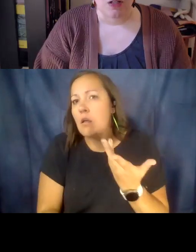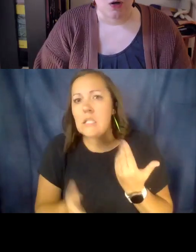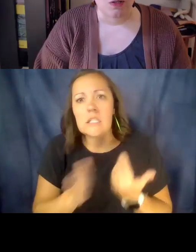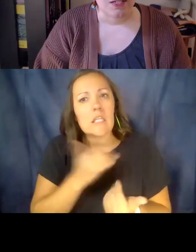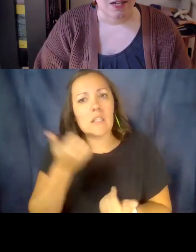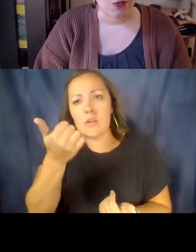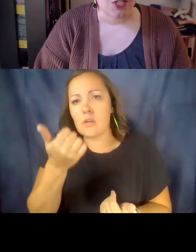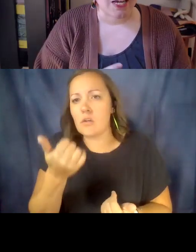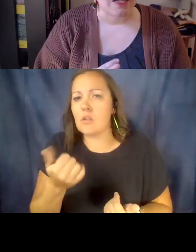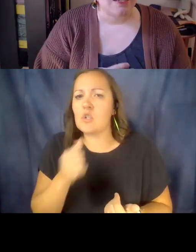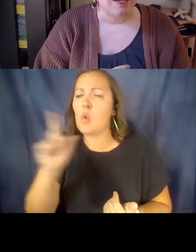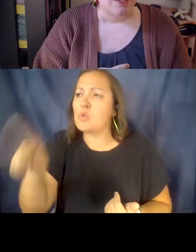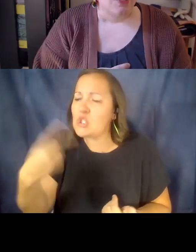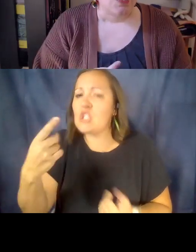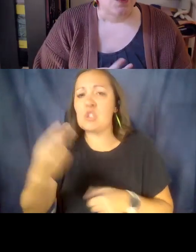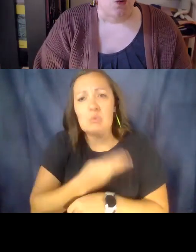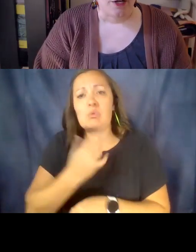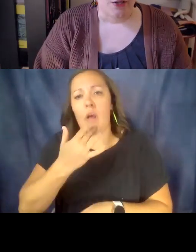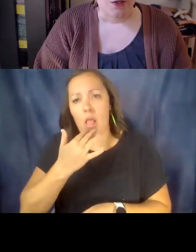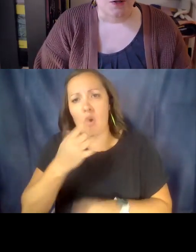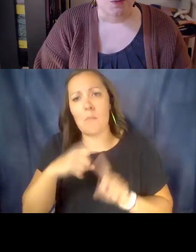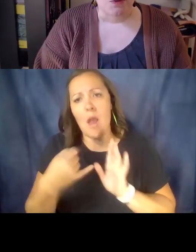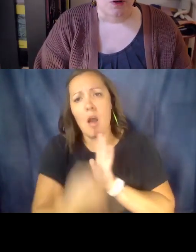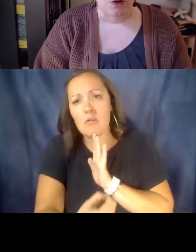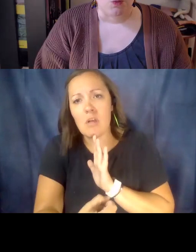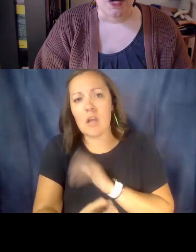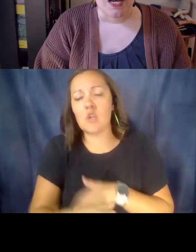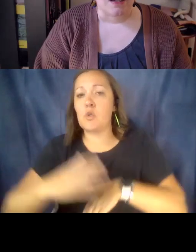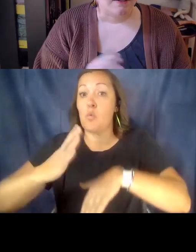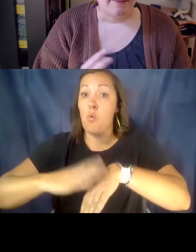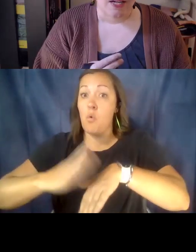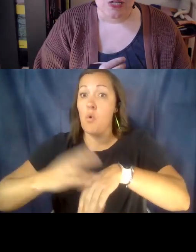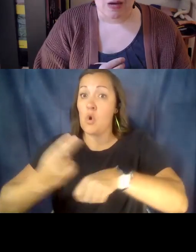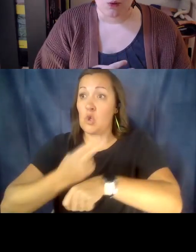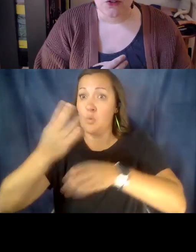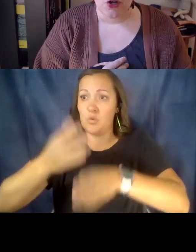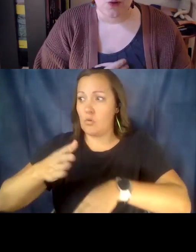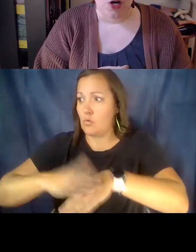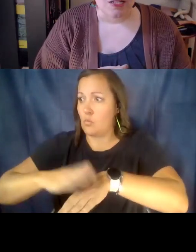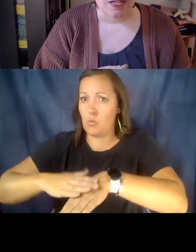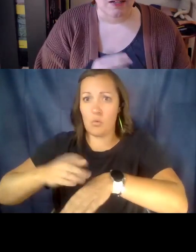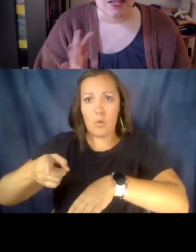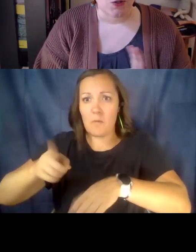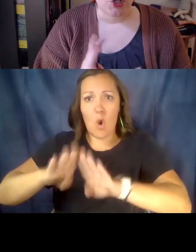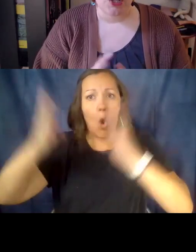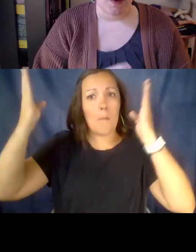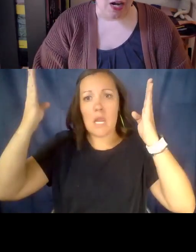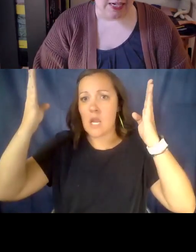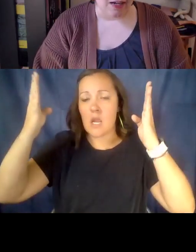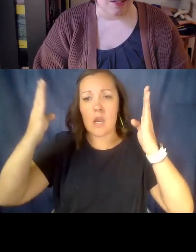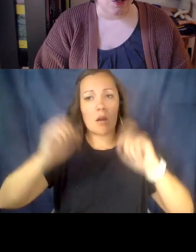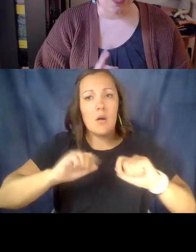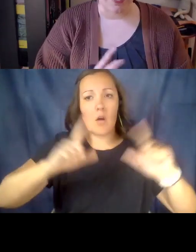alone to distinguish things. You also want to warn users before changing contacts, so looking